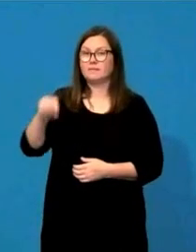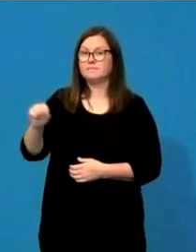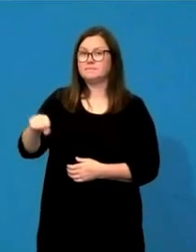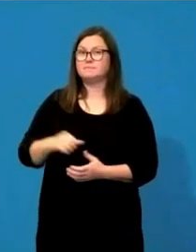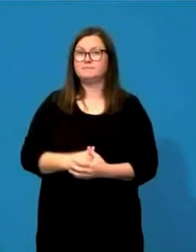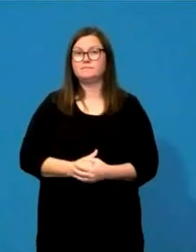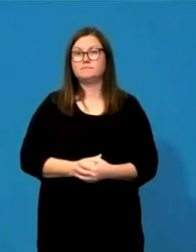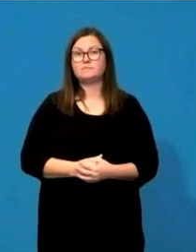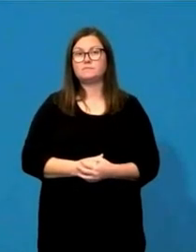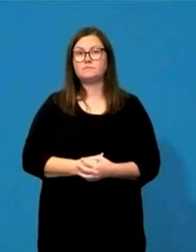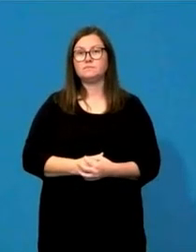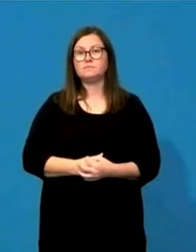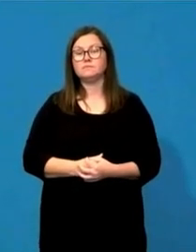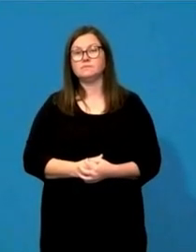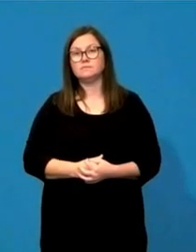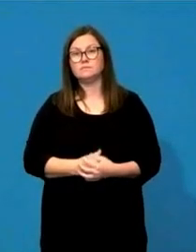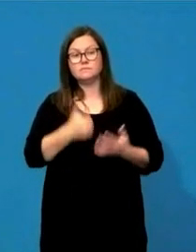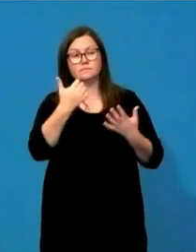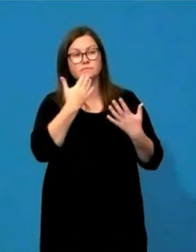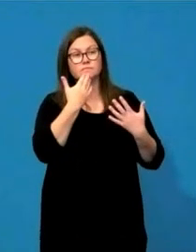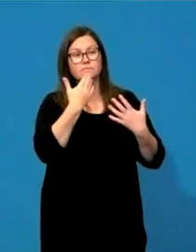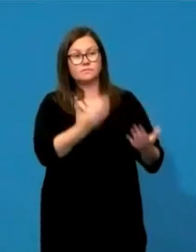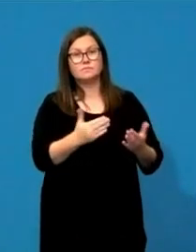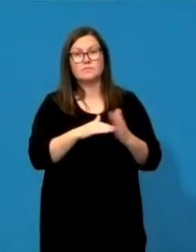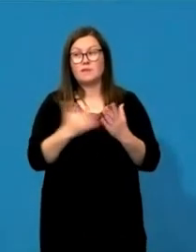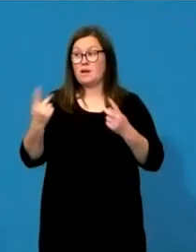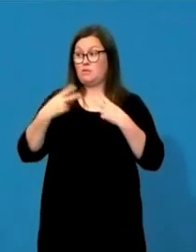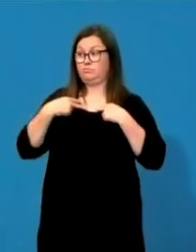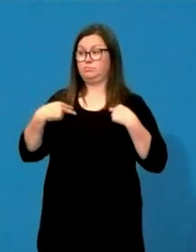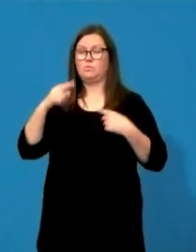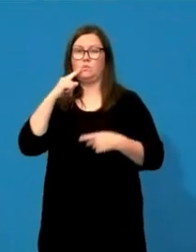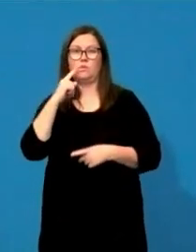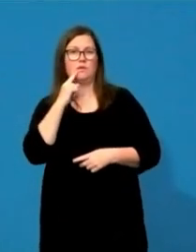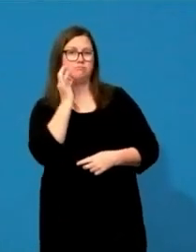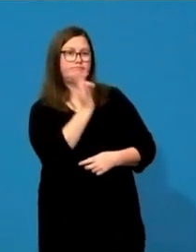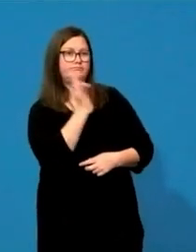very much. Now Ms Tarrago will ask you some questions. Thank you, Chair.